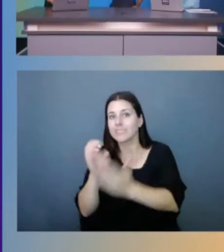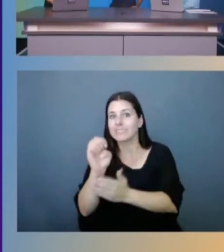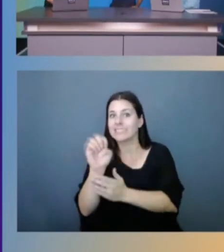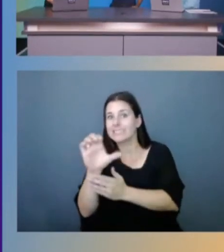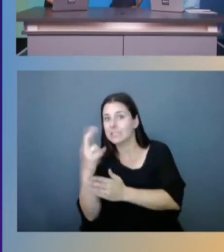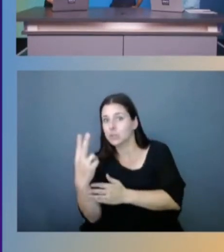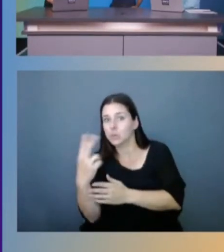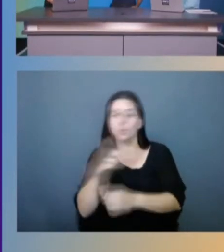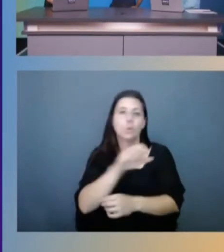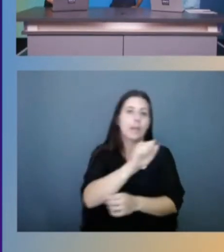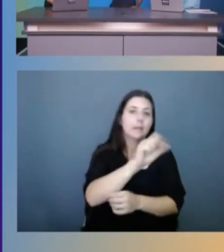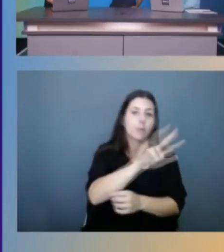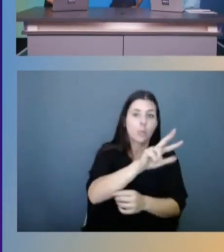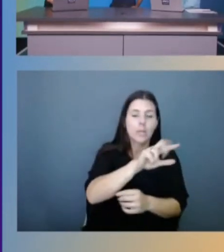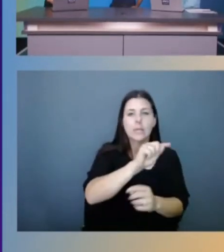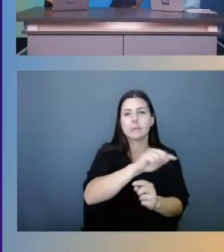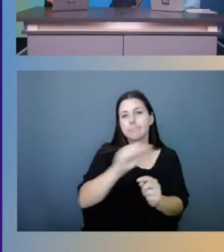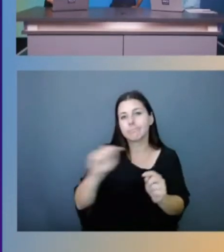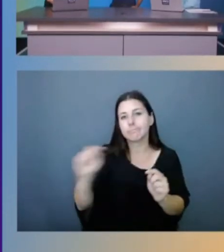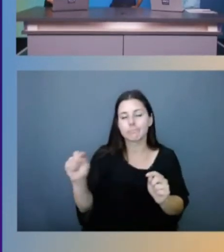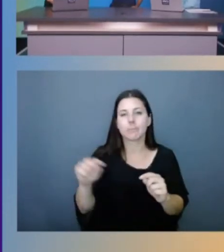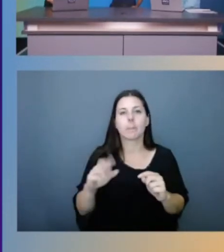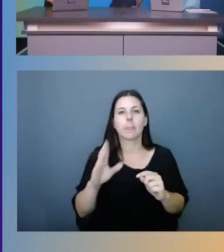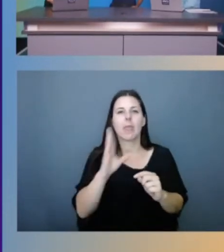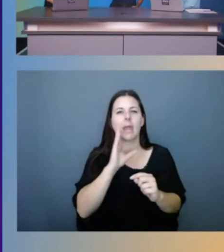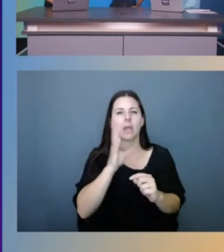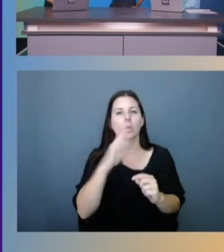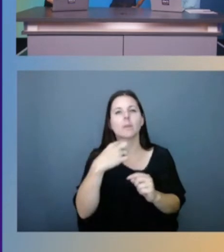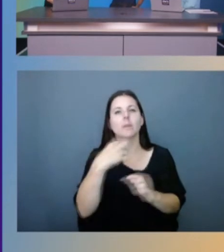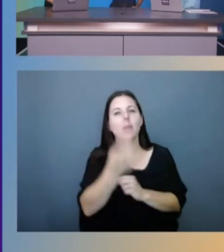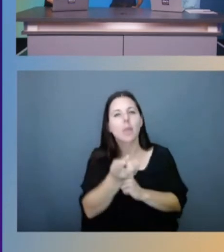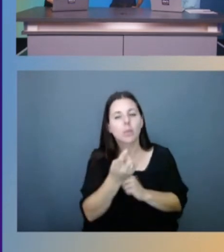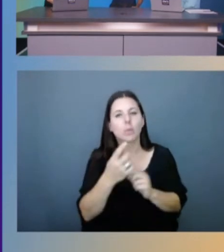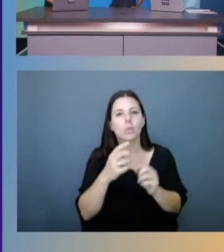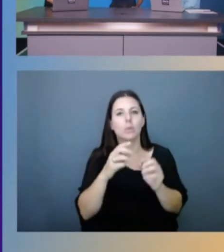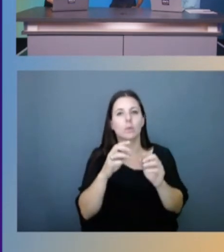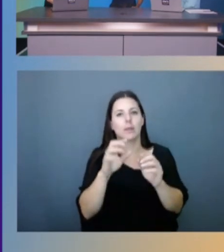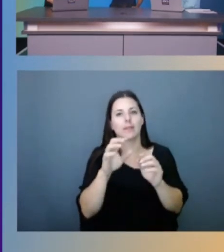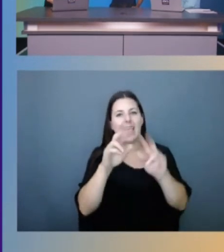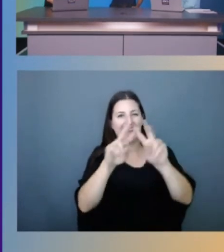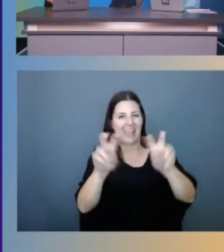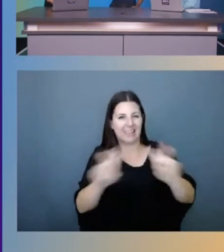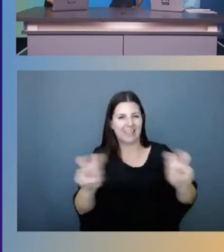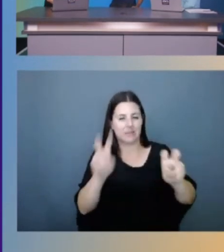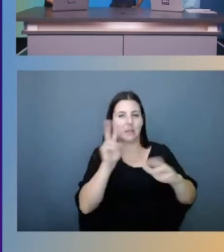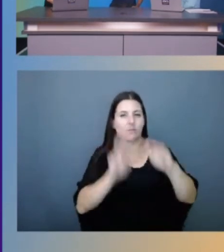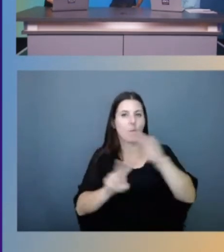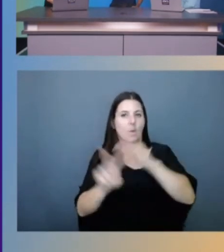And then also it gives you the trend analysis and the forecasting model for your carbon emissions.